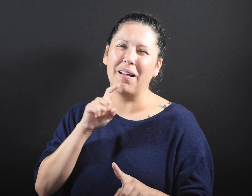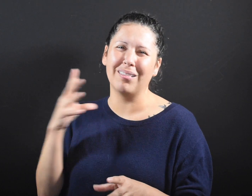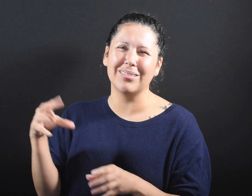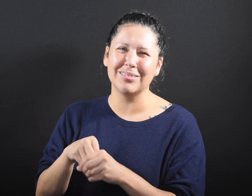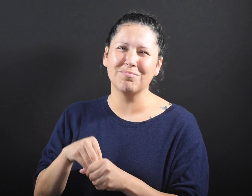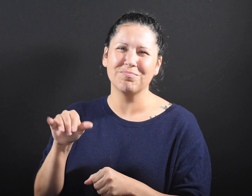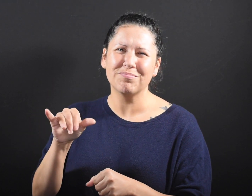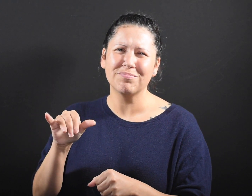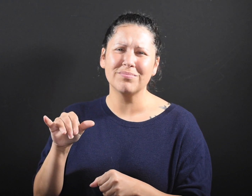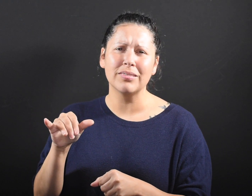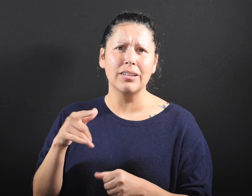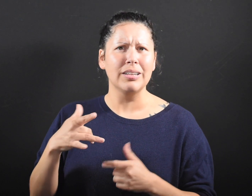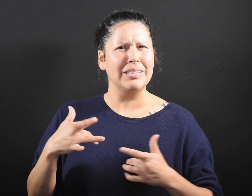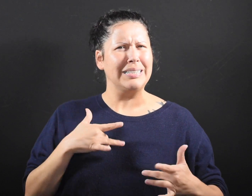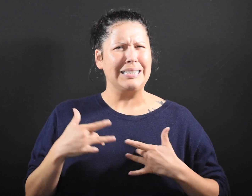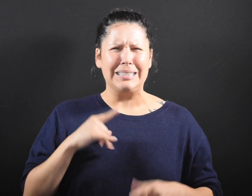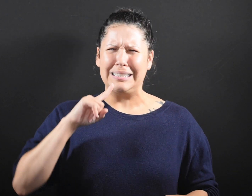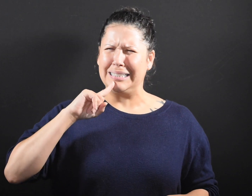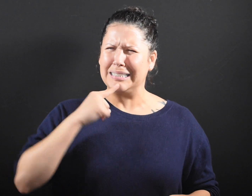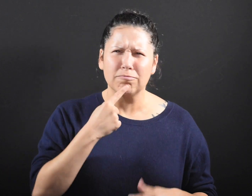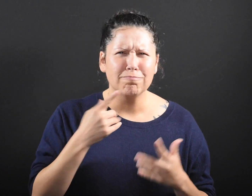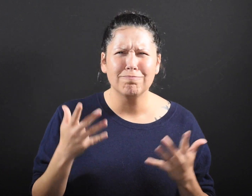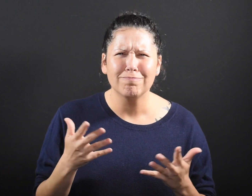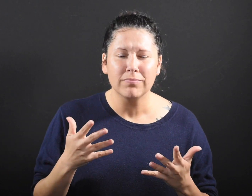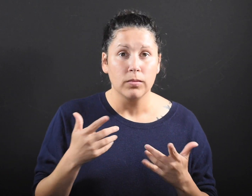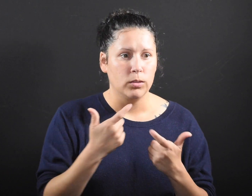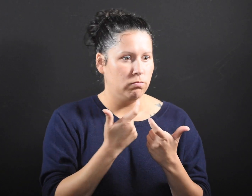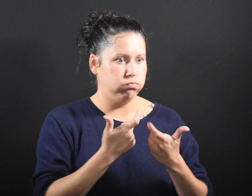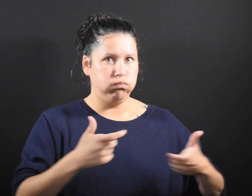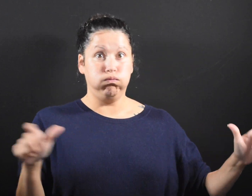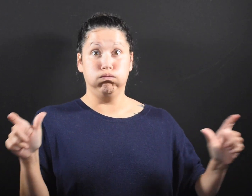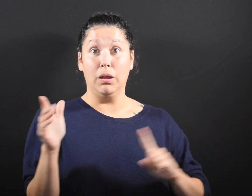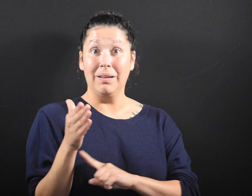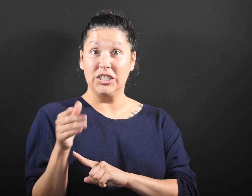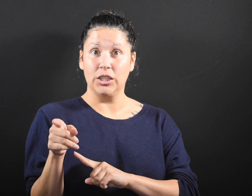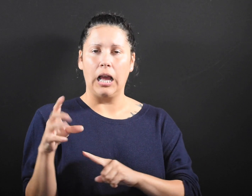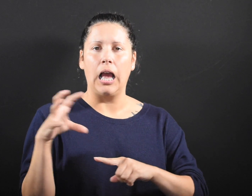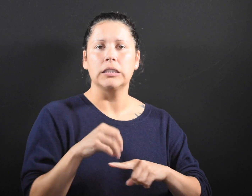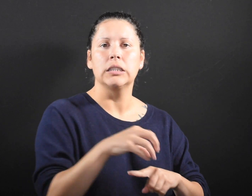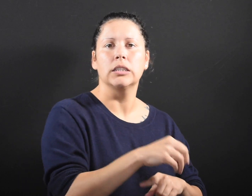and other metals. Of most concern are large, predatory fish that eat other